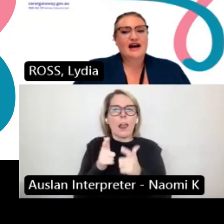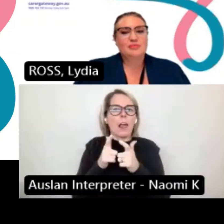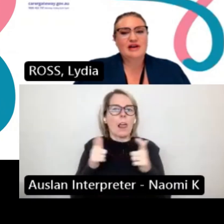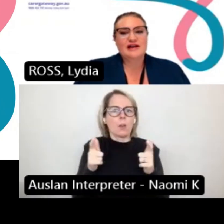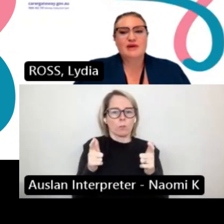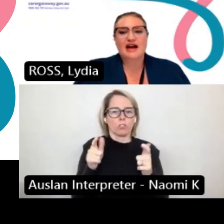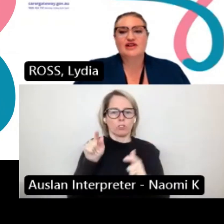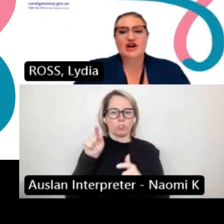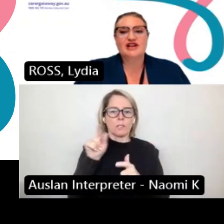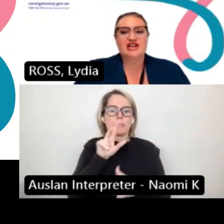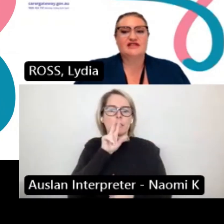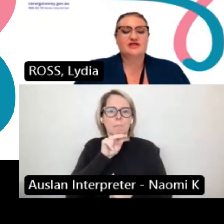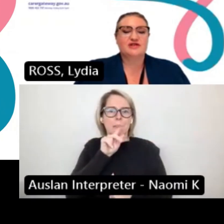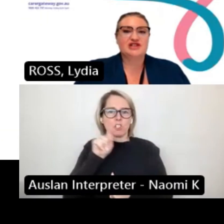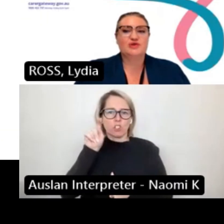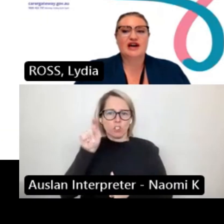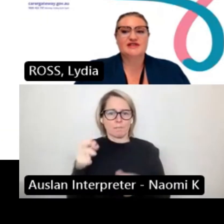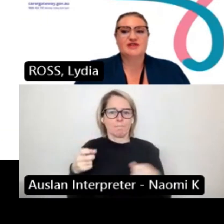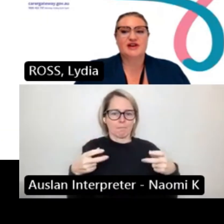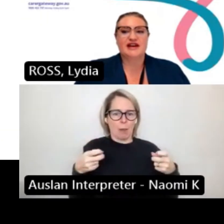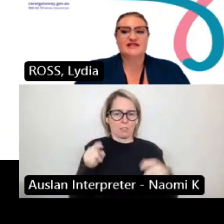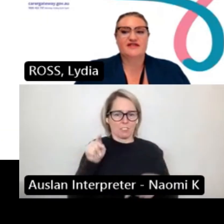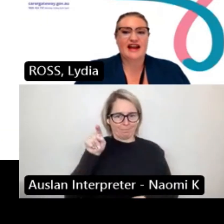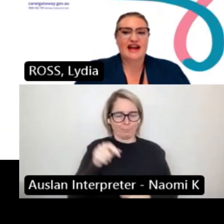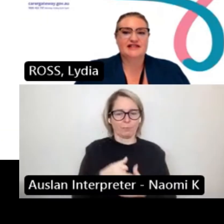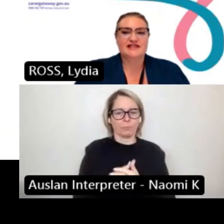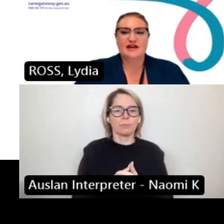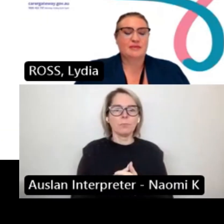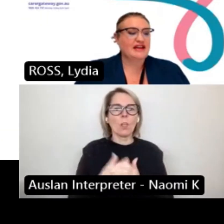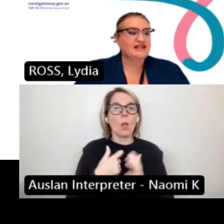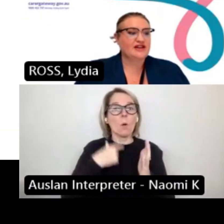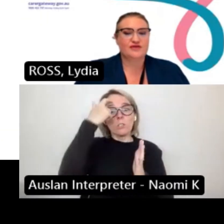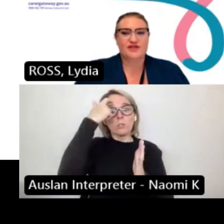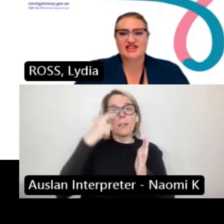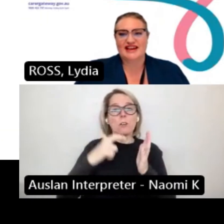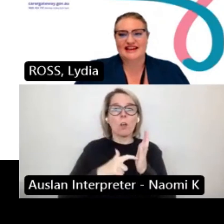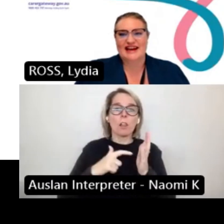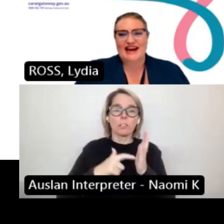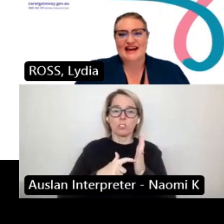I'll begin by acknowledging the Traditional Custodians of the lands that we're meeting on virtually today.